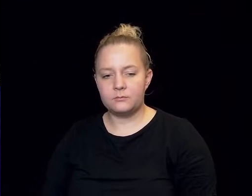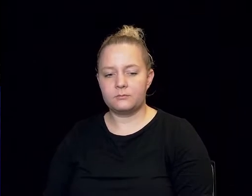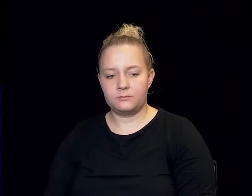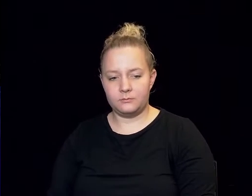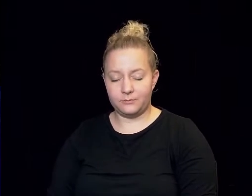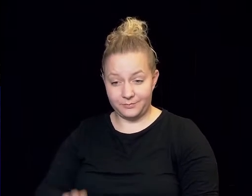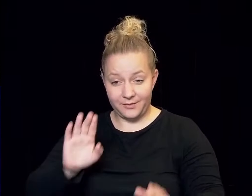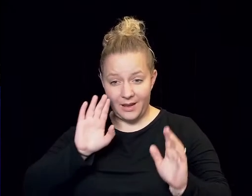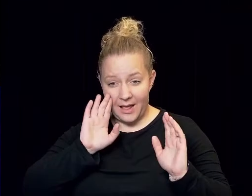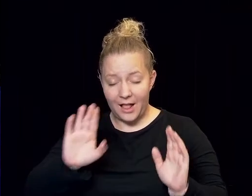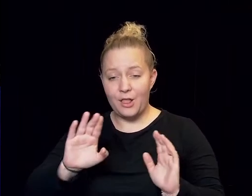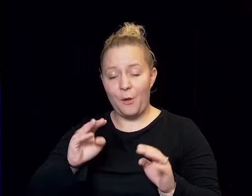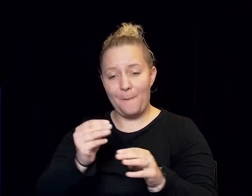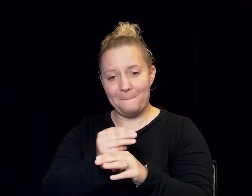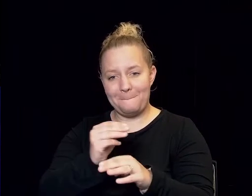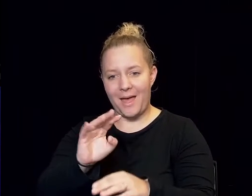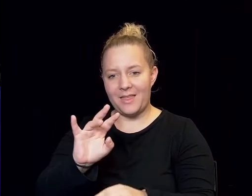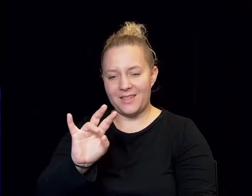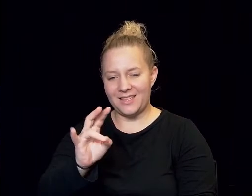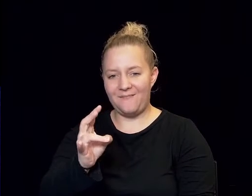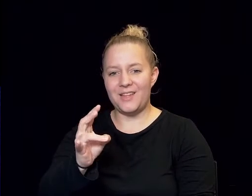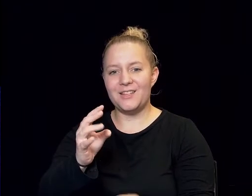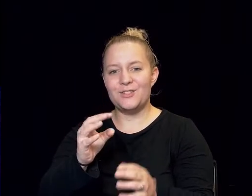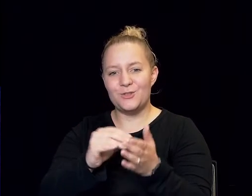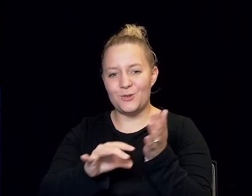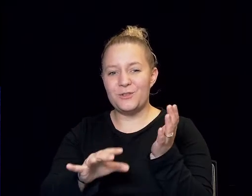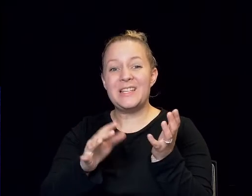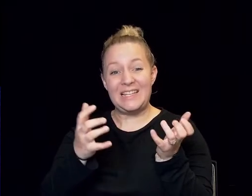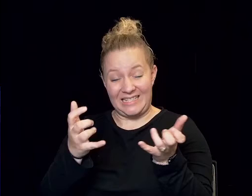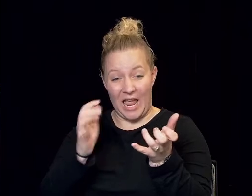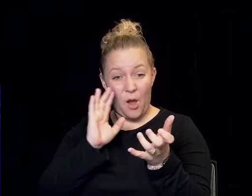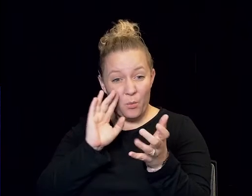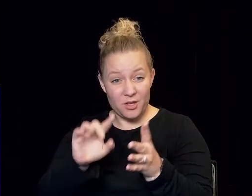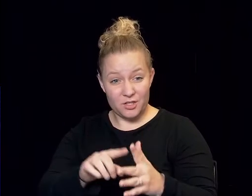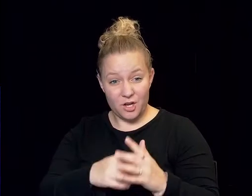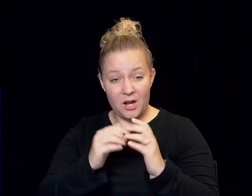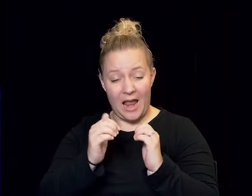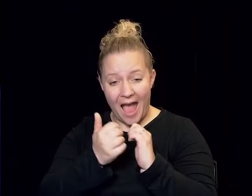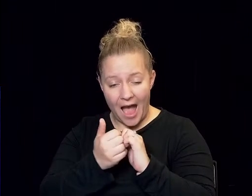Hello Math 7 students! Today we're going to get started with how to find the sum and